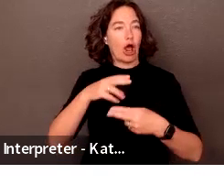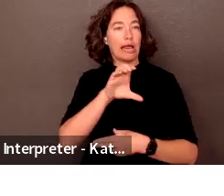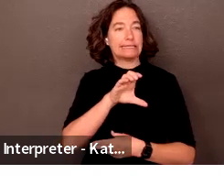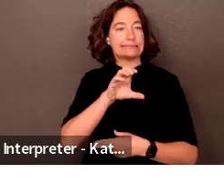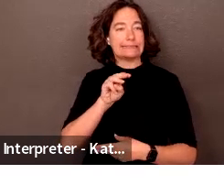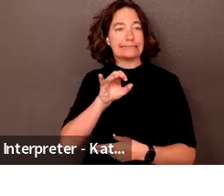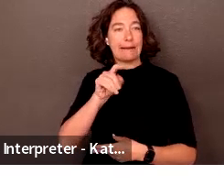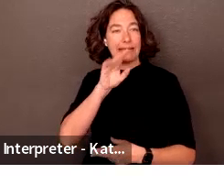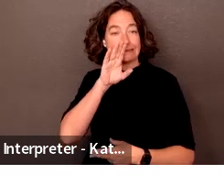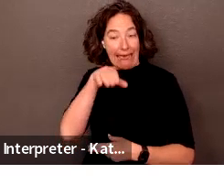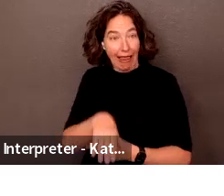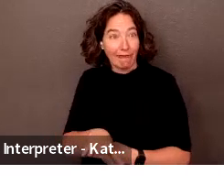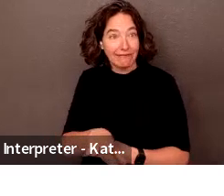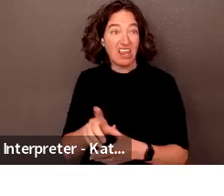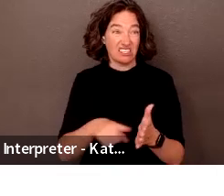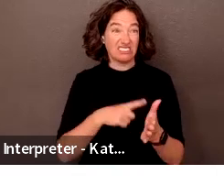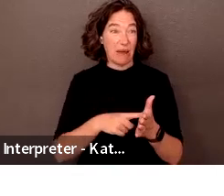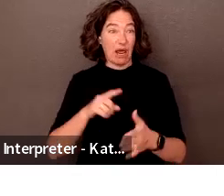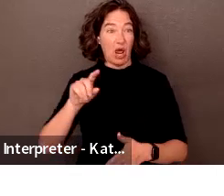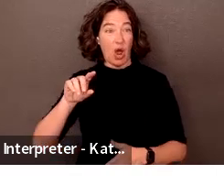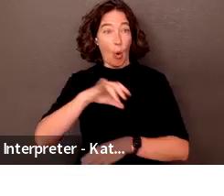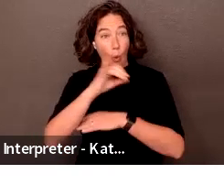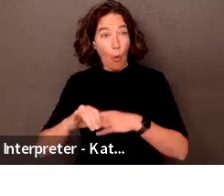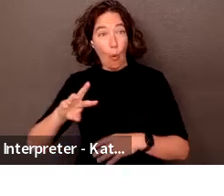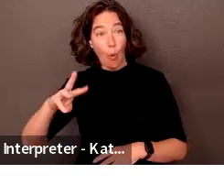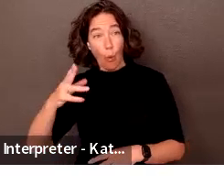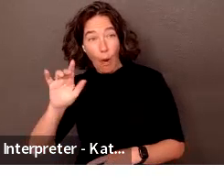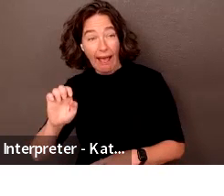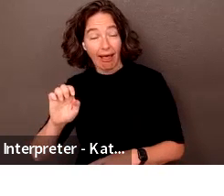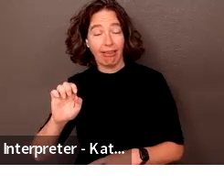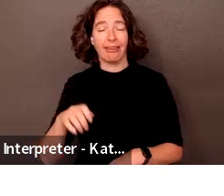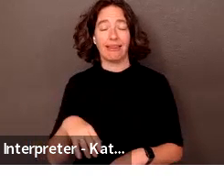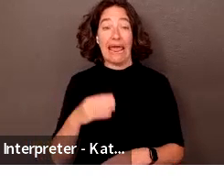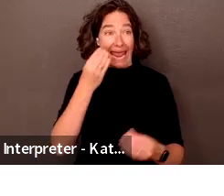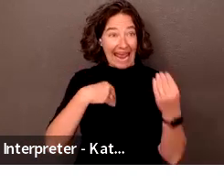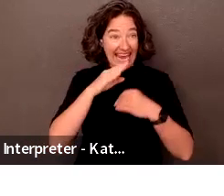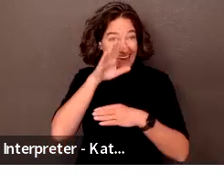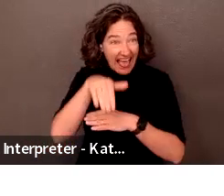right but we'll try to getting it right. If it takes one -- one step at a